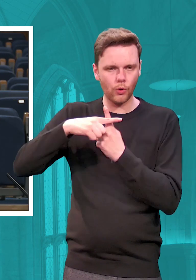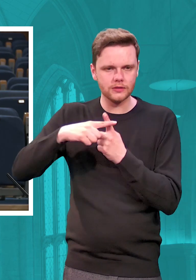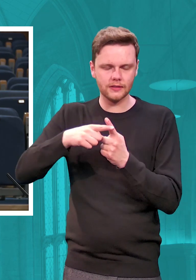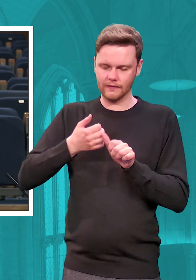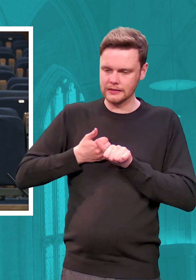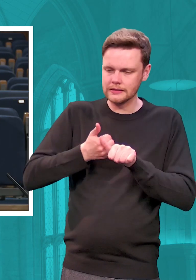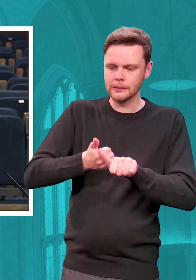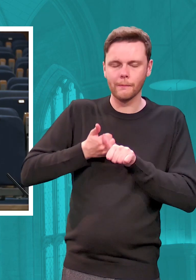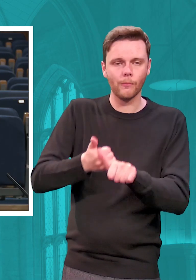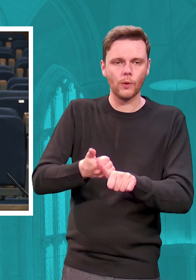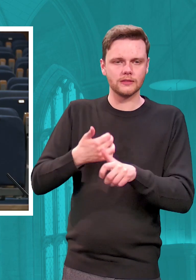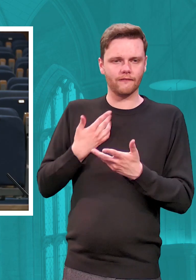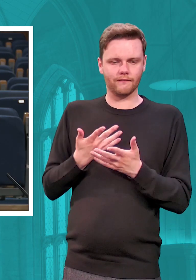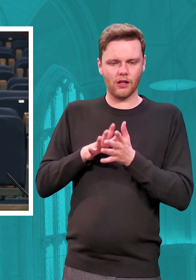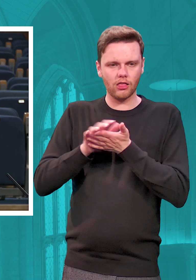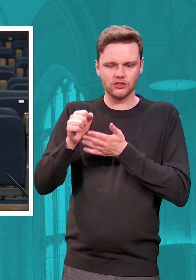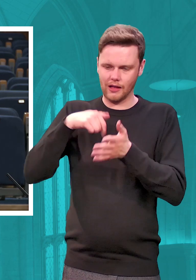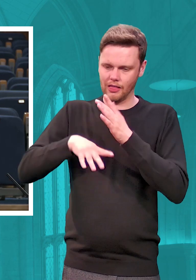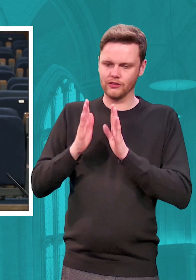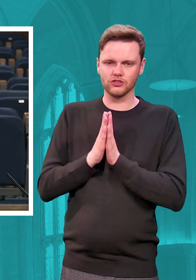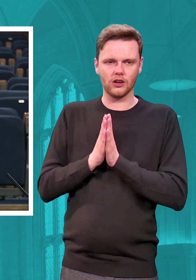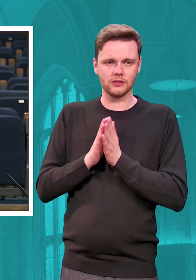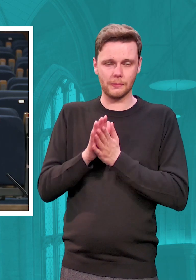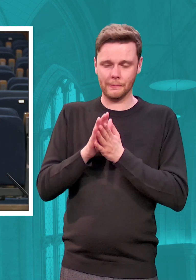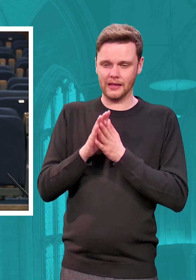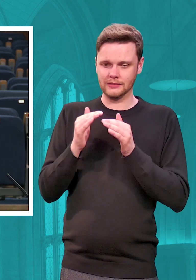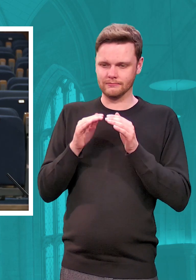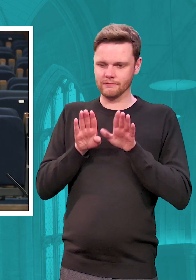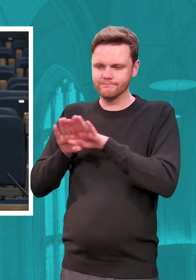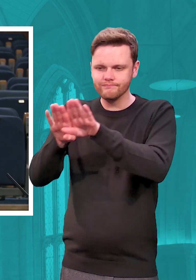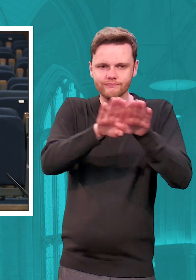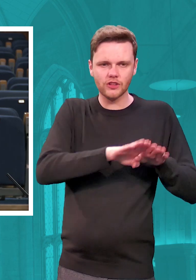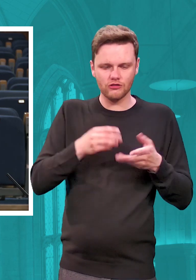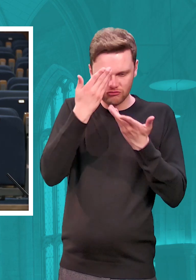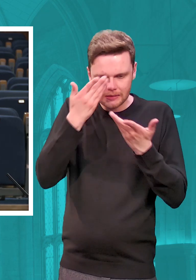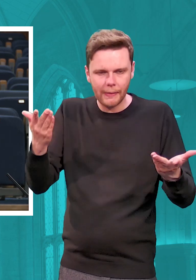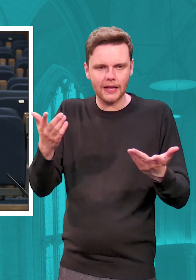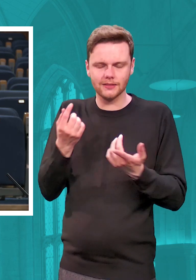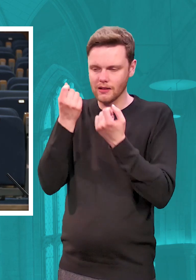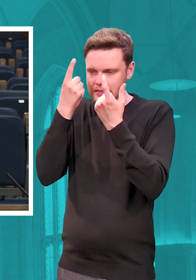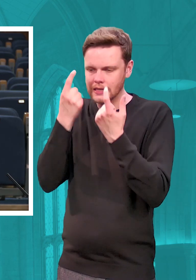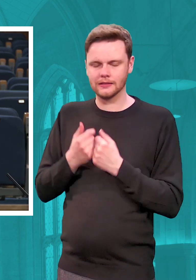in which there is mutual respect and understanding. How we engage with and encourage one another